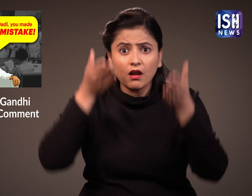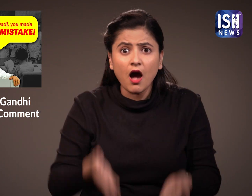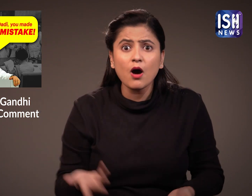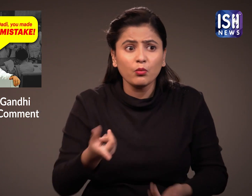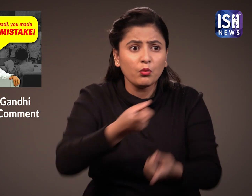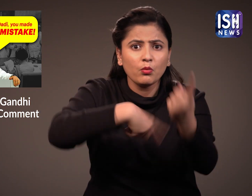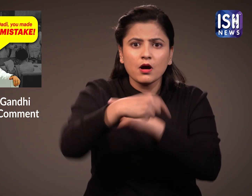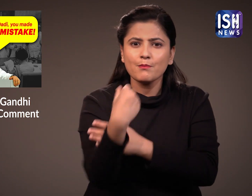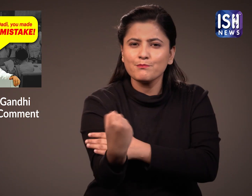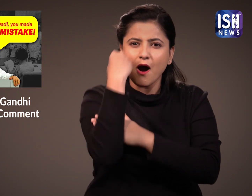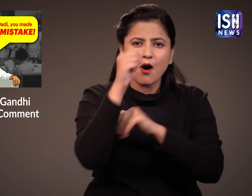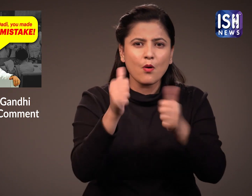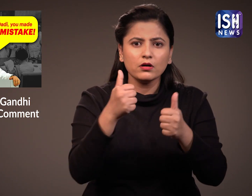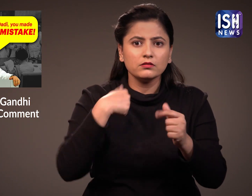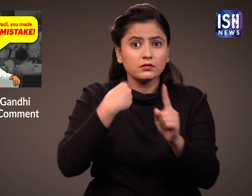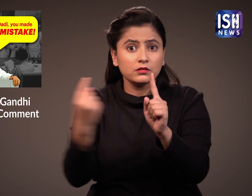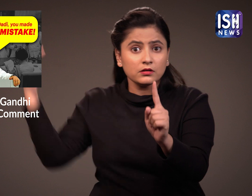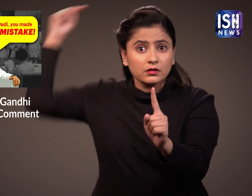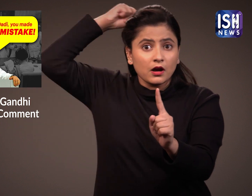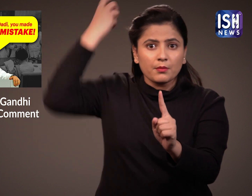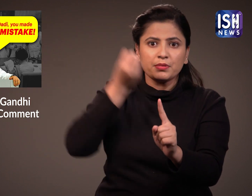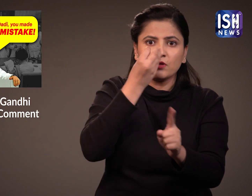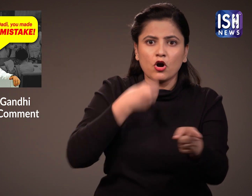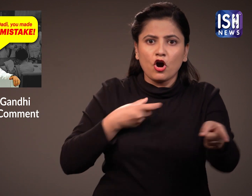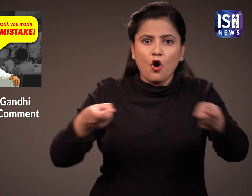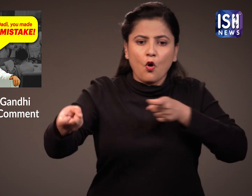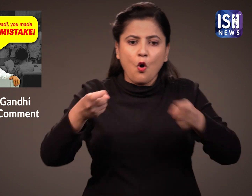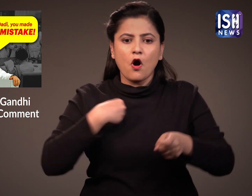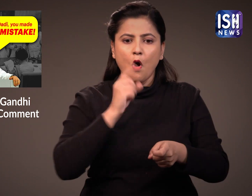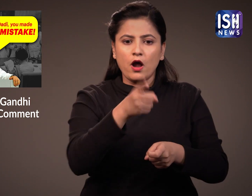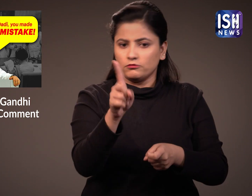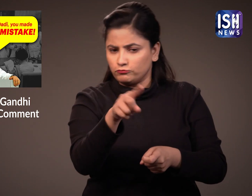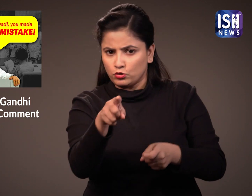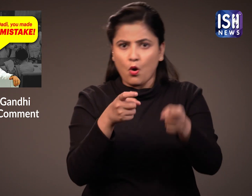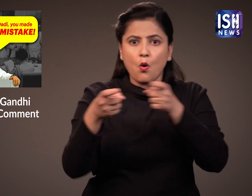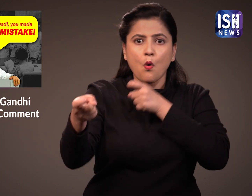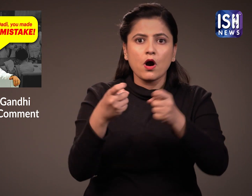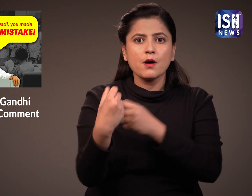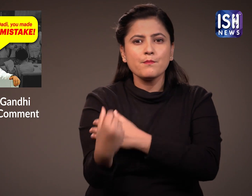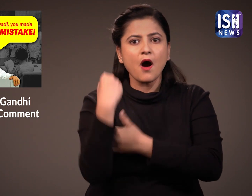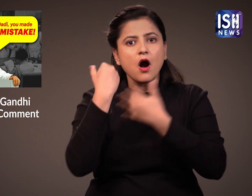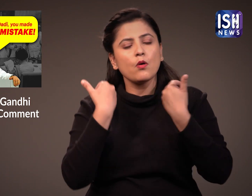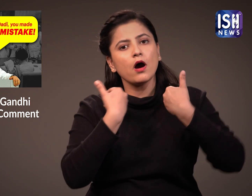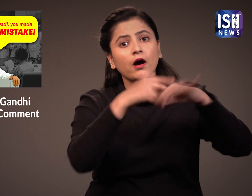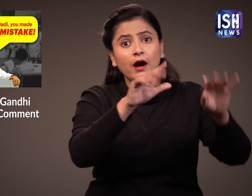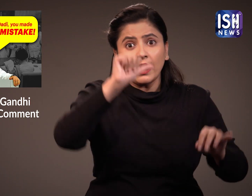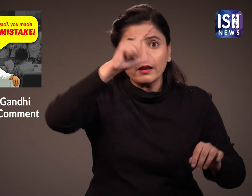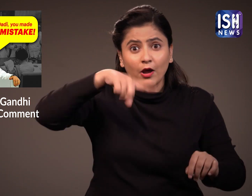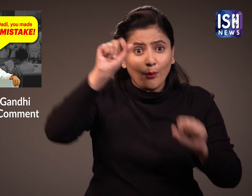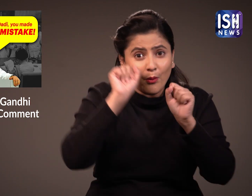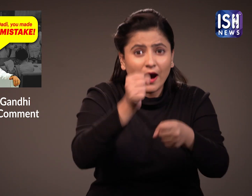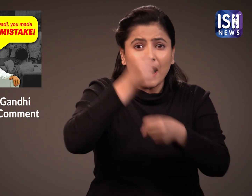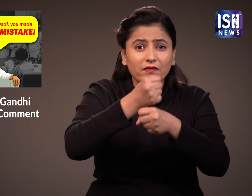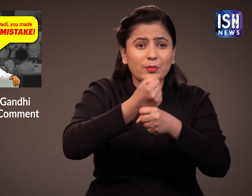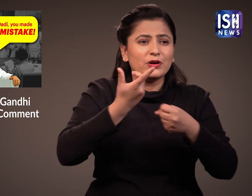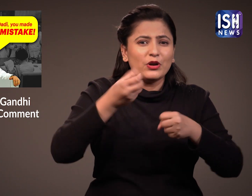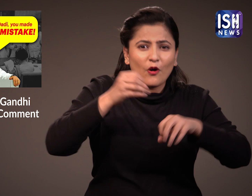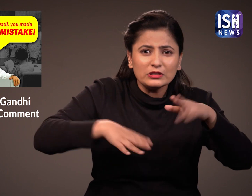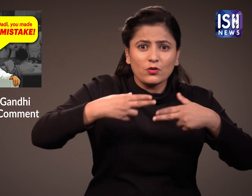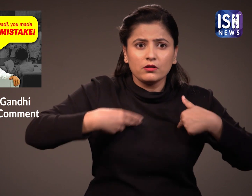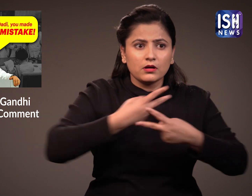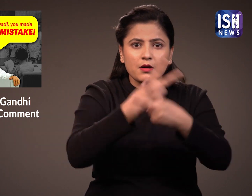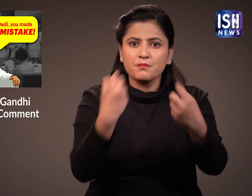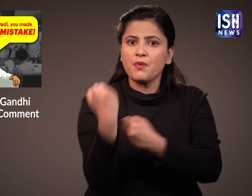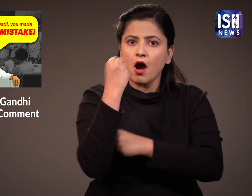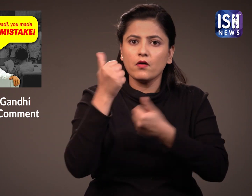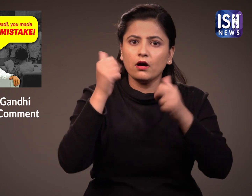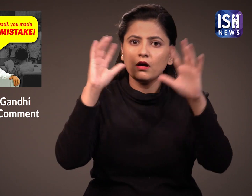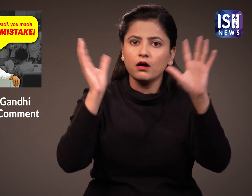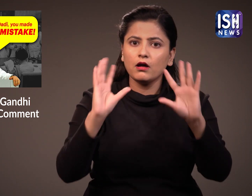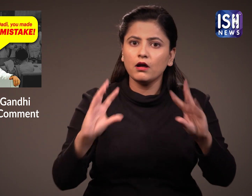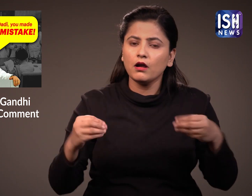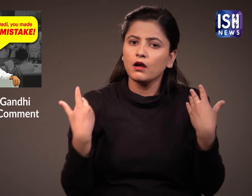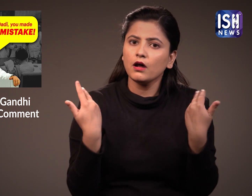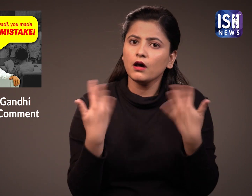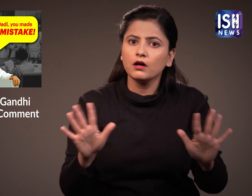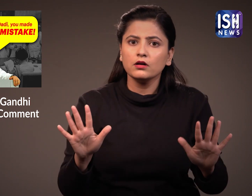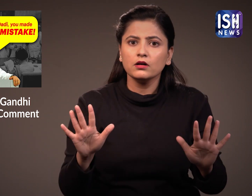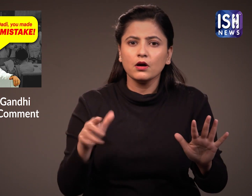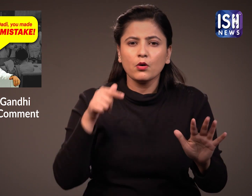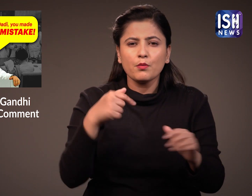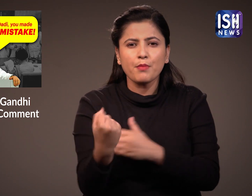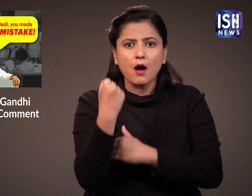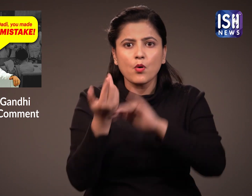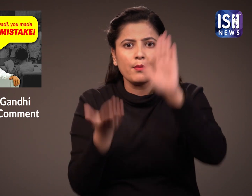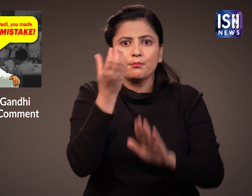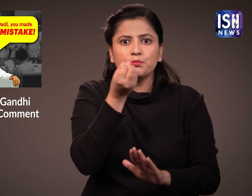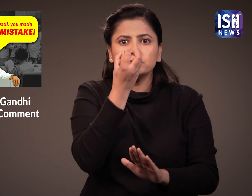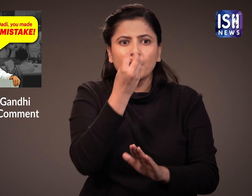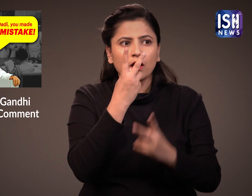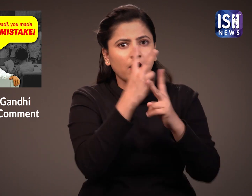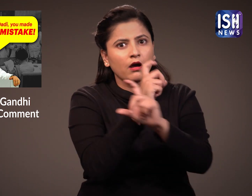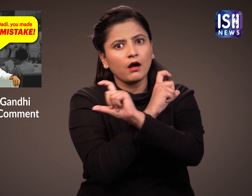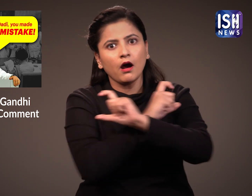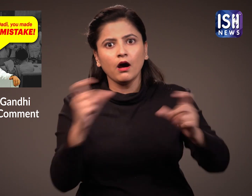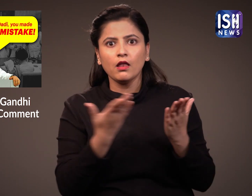However now the BJP is controlling such institutions and organisations are losing their independance."